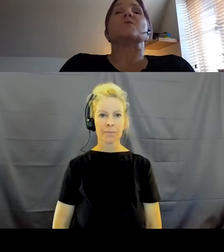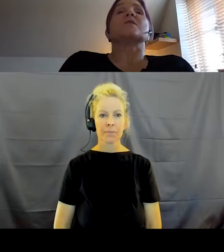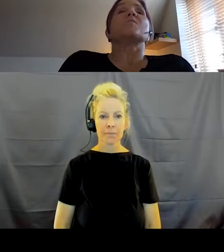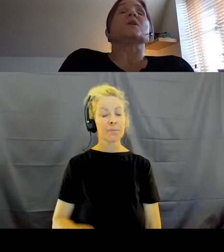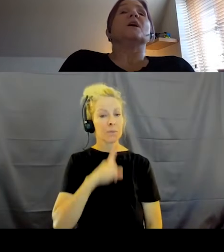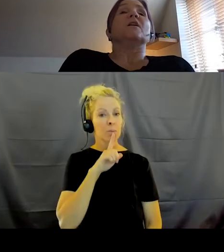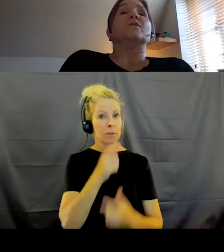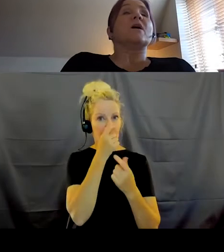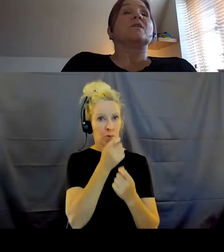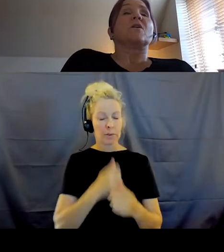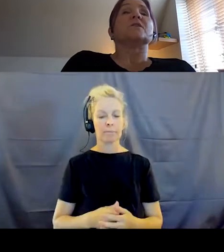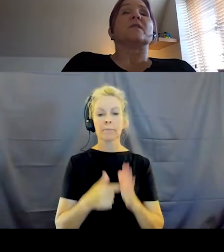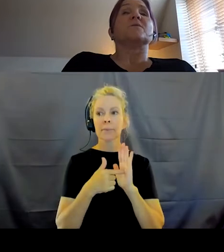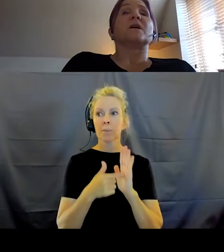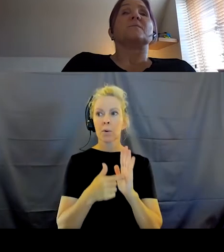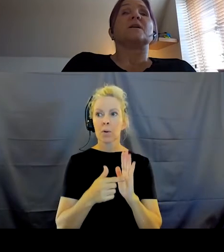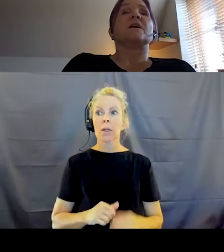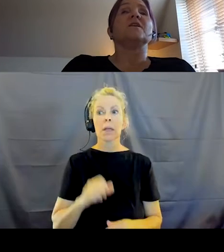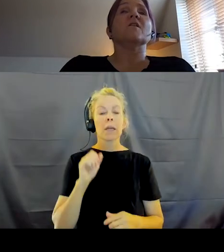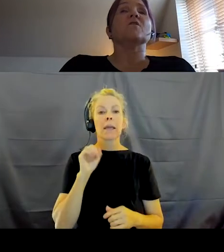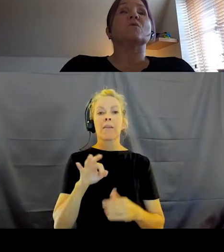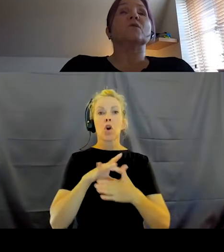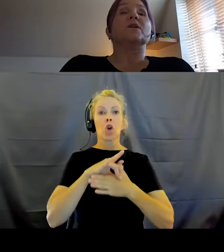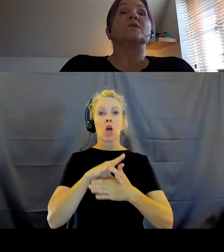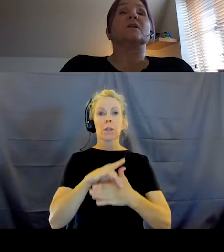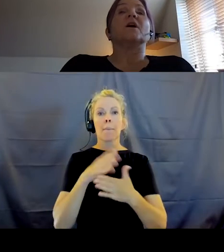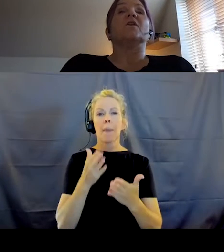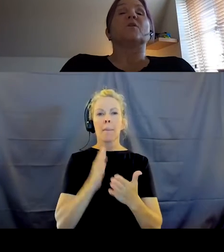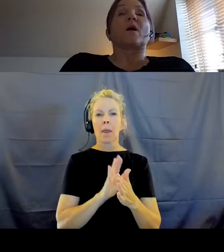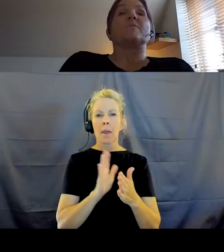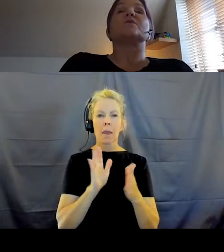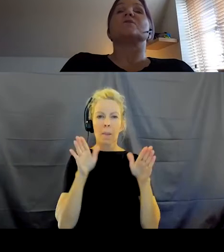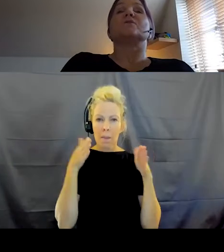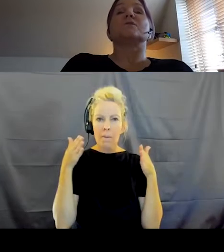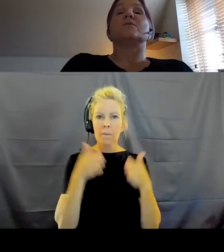for example if you add content to that was aimed at a younger audience you could perhaps choose a